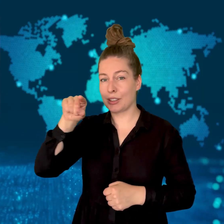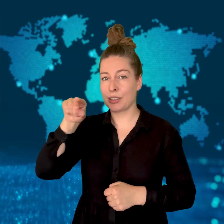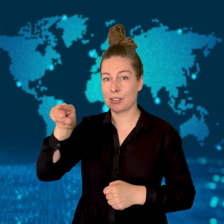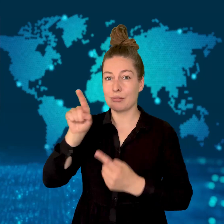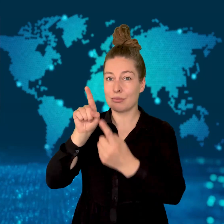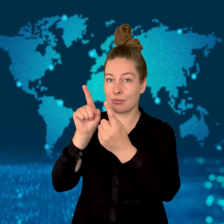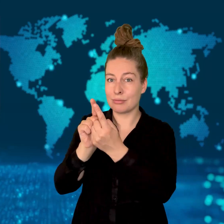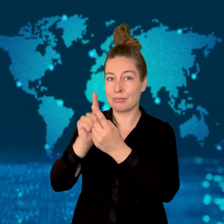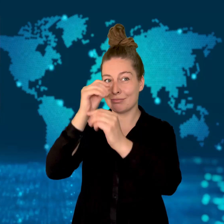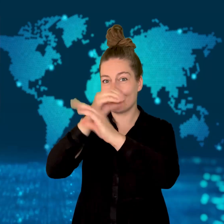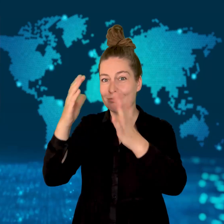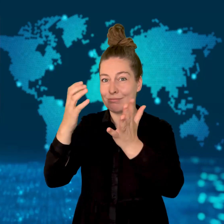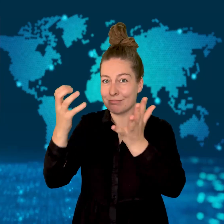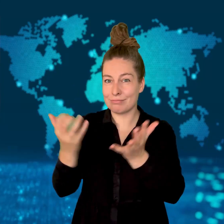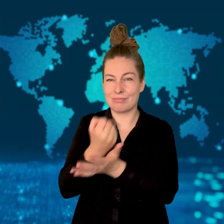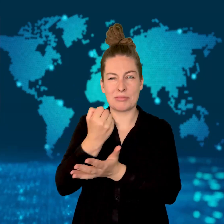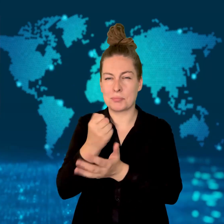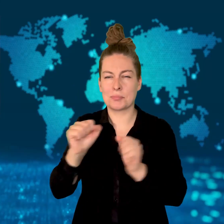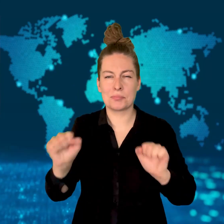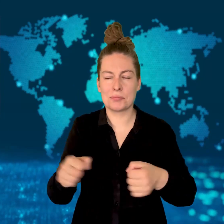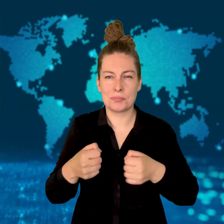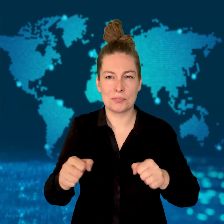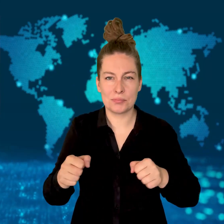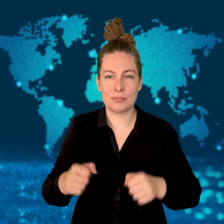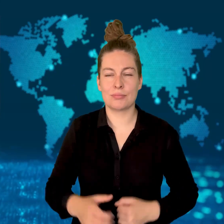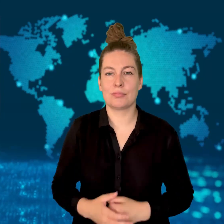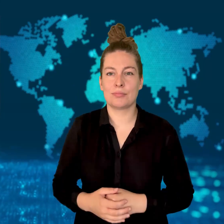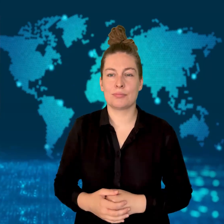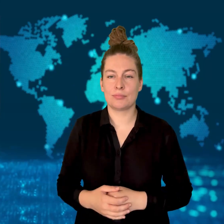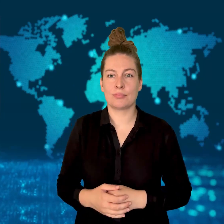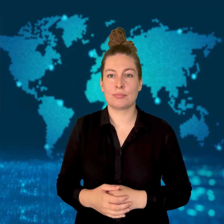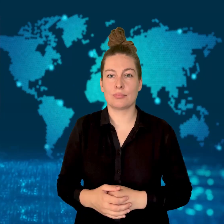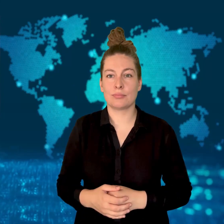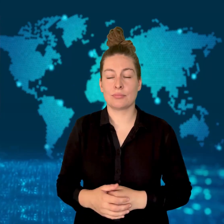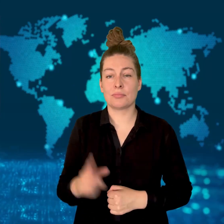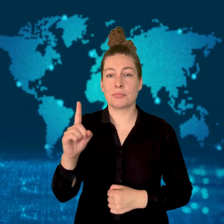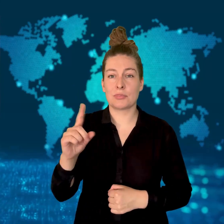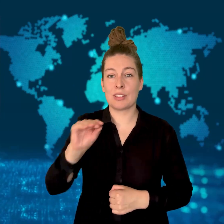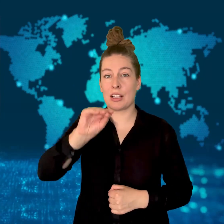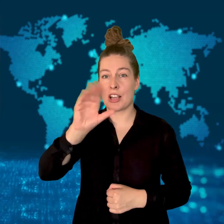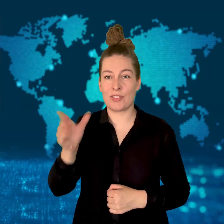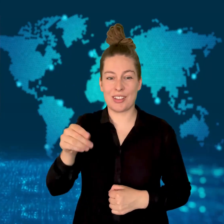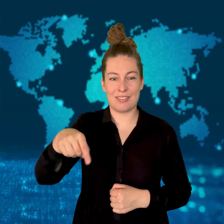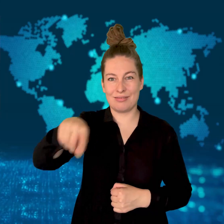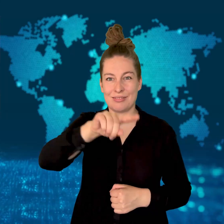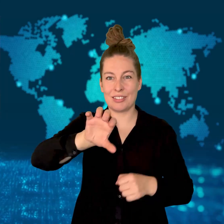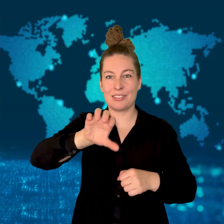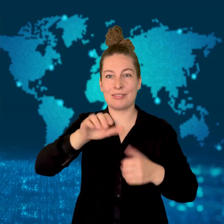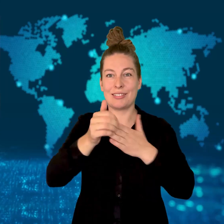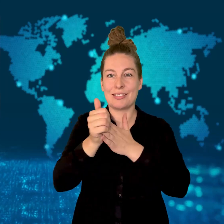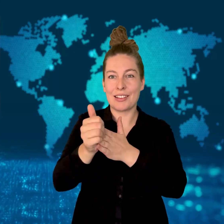The African leaders still traveled to St. Petersburg in Russia to meet with him.